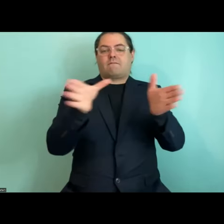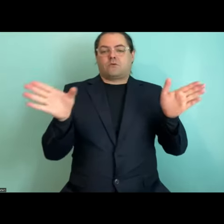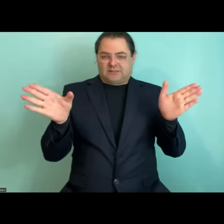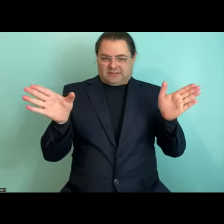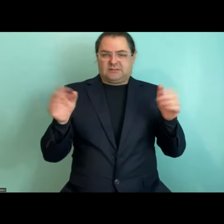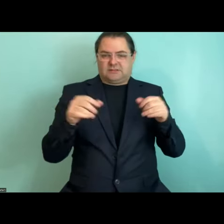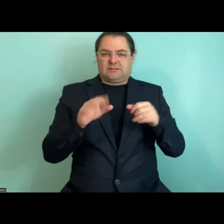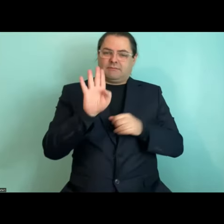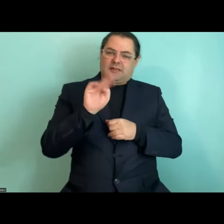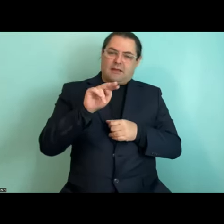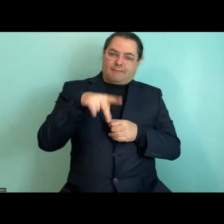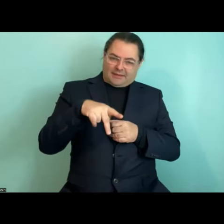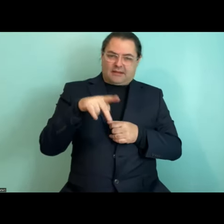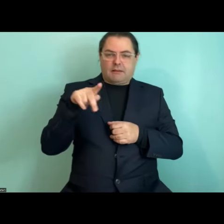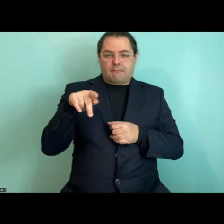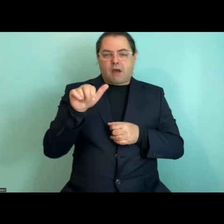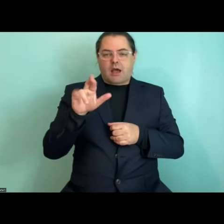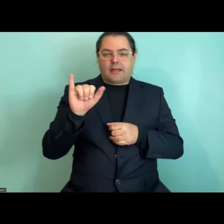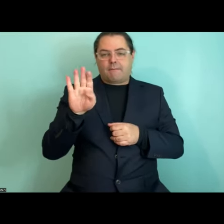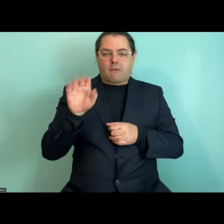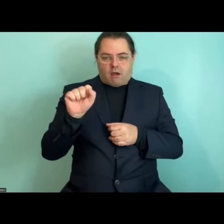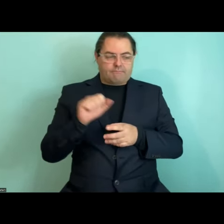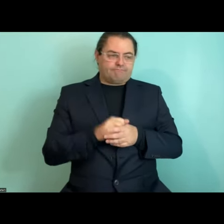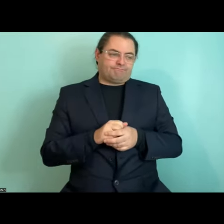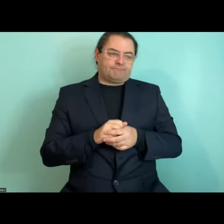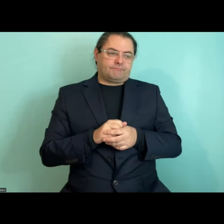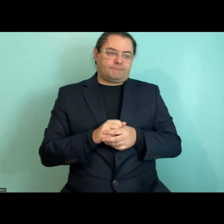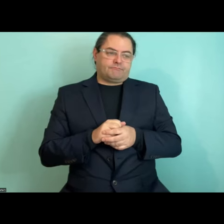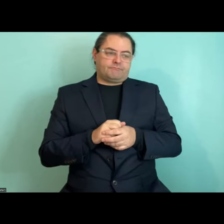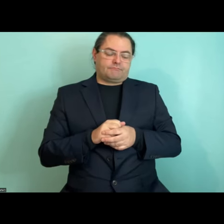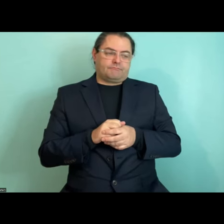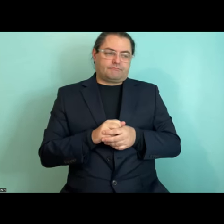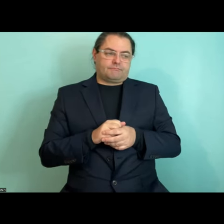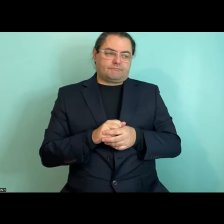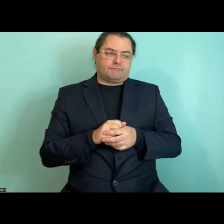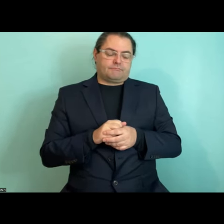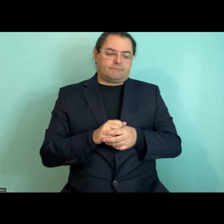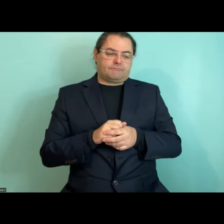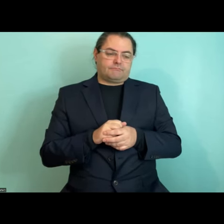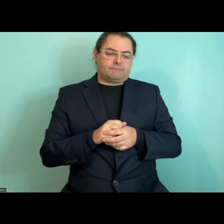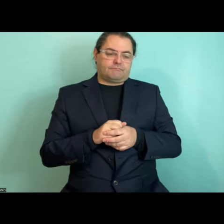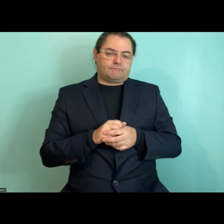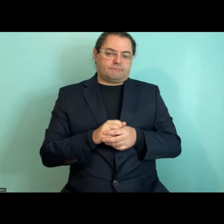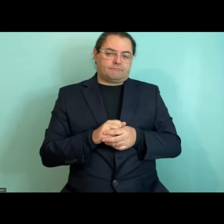when your PDA syrupy doula quirini guess you're lucky mini test you on extended